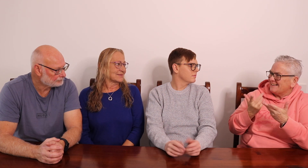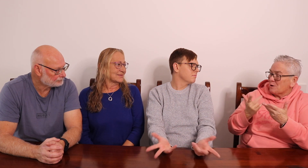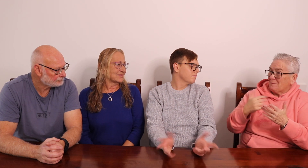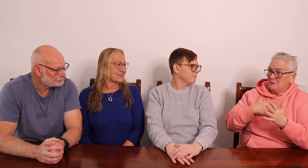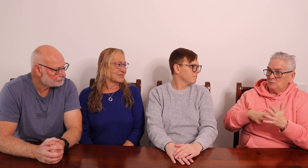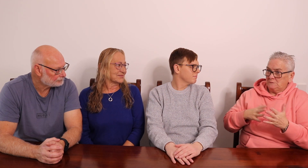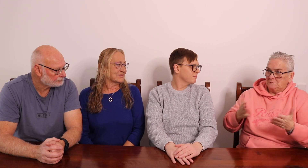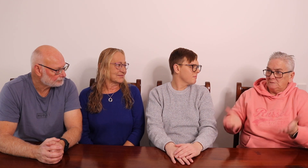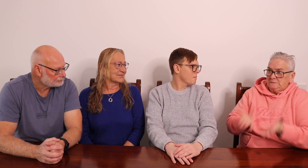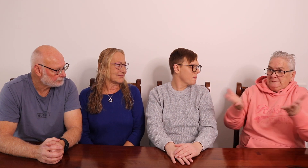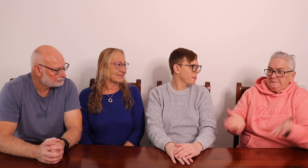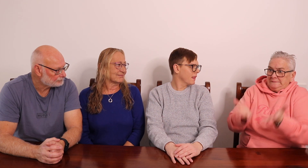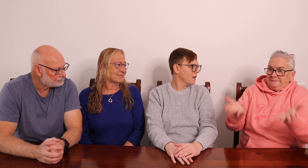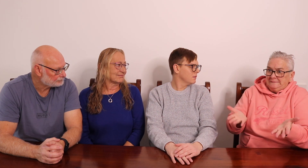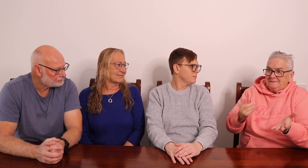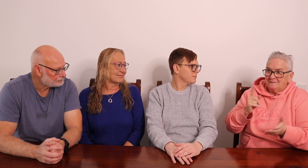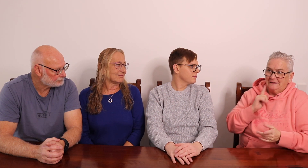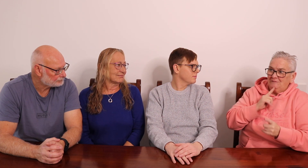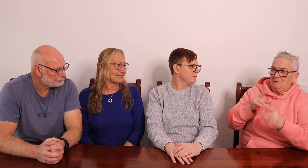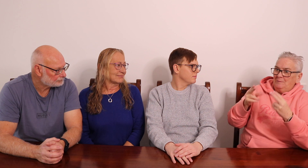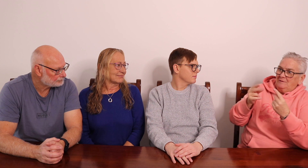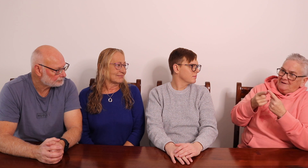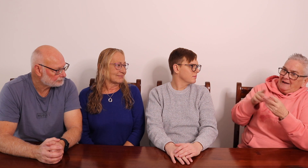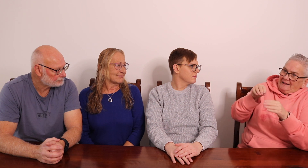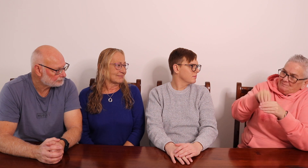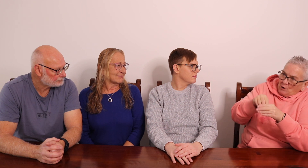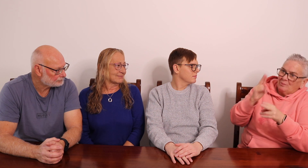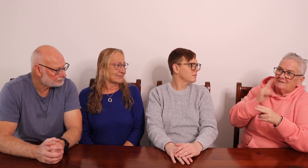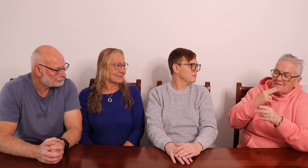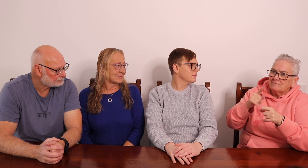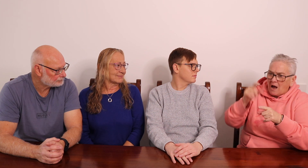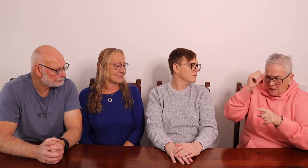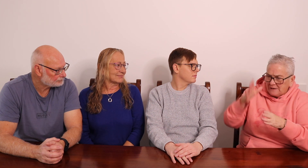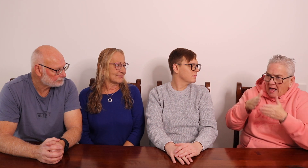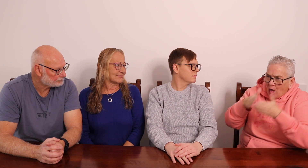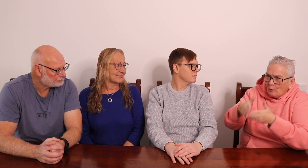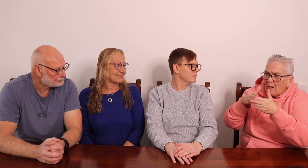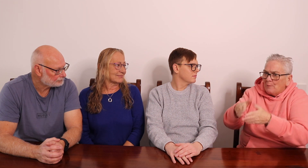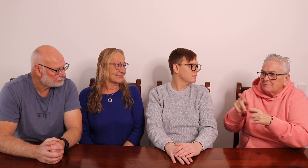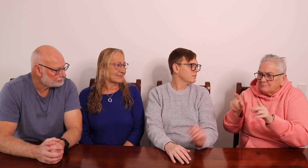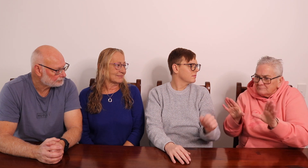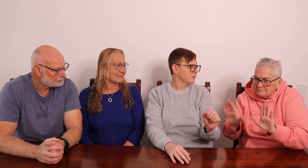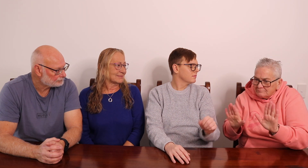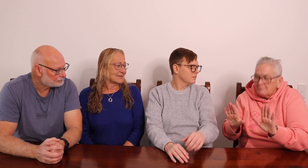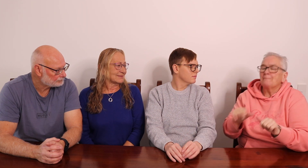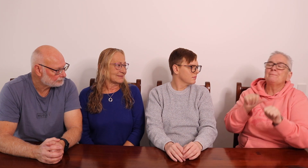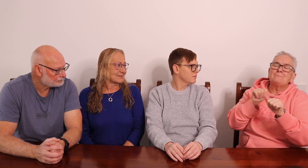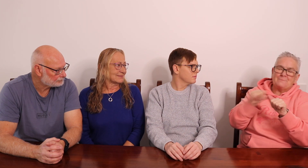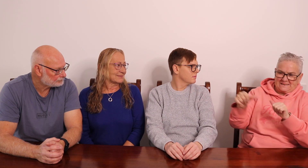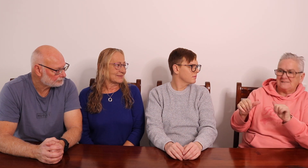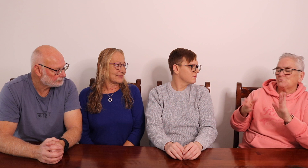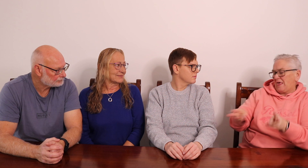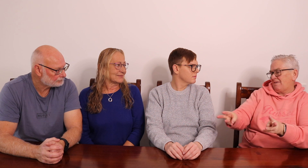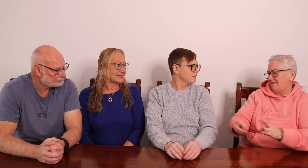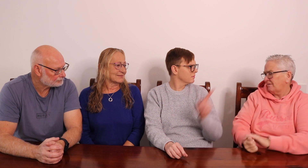I do encourage them to involved with deaf people and learn from us. It's the best way.